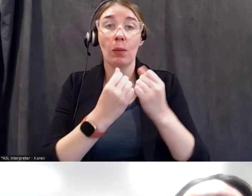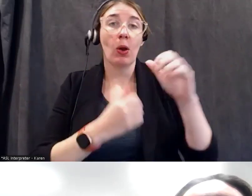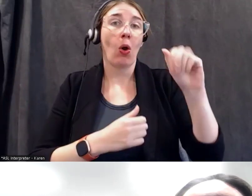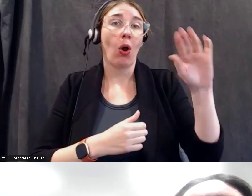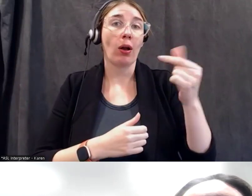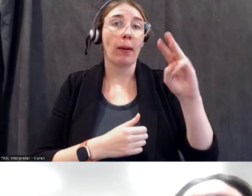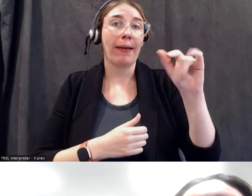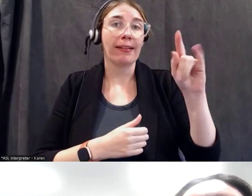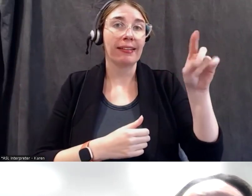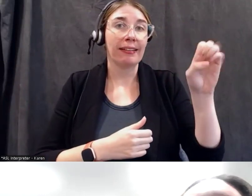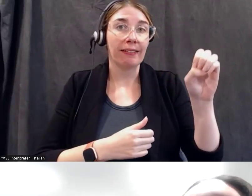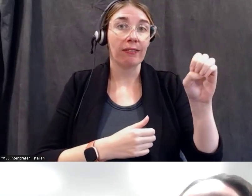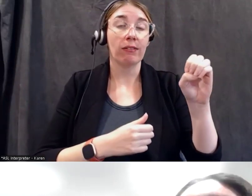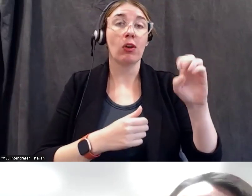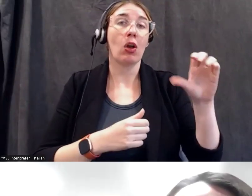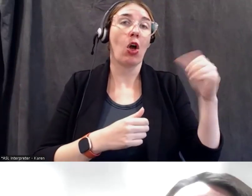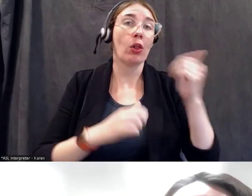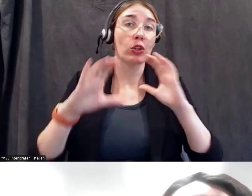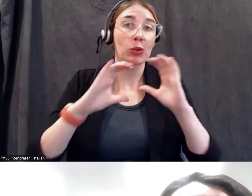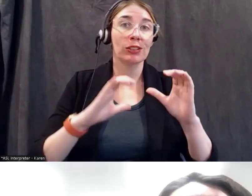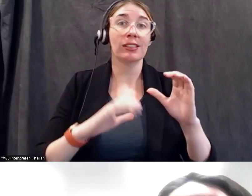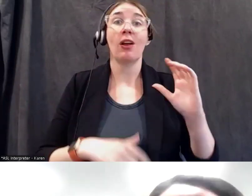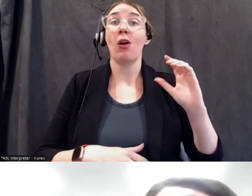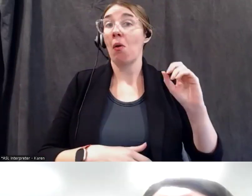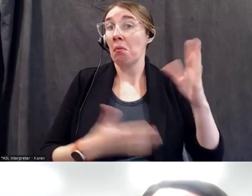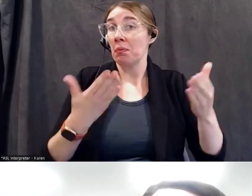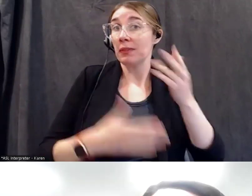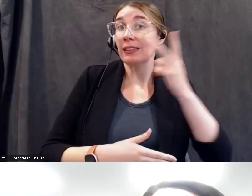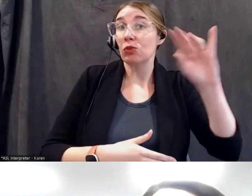hosting in July so otherwise, thanks, everyone. Have a great day.